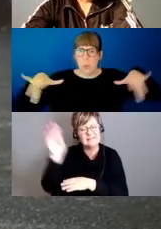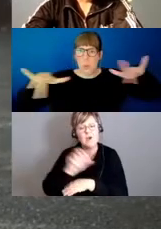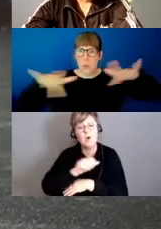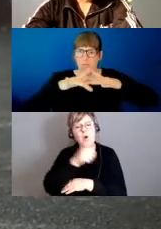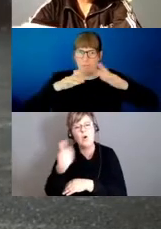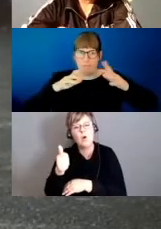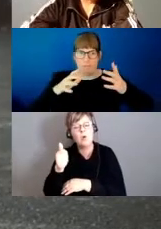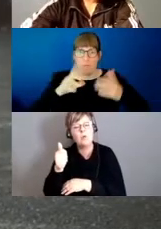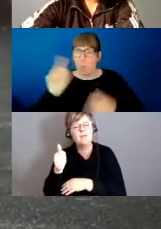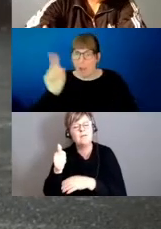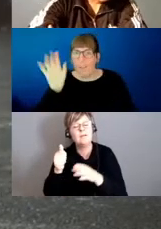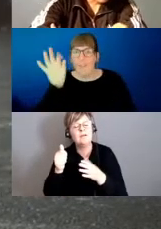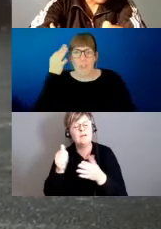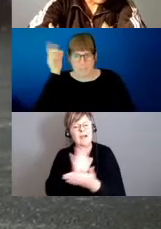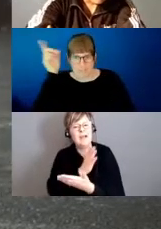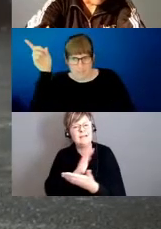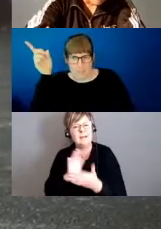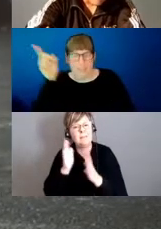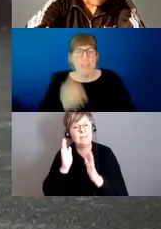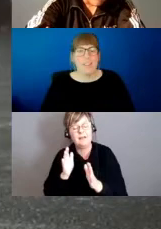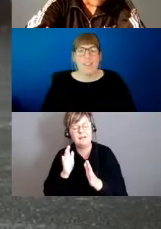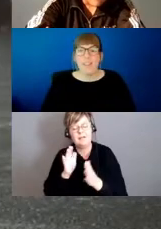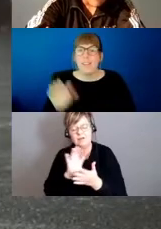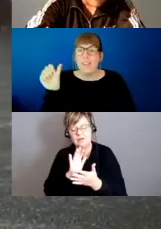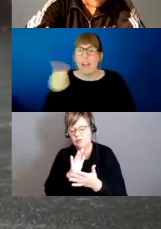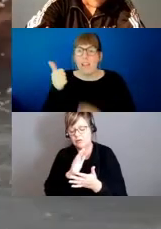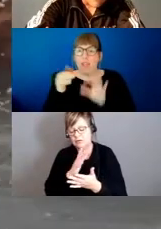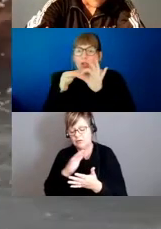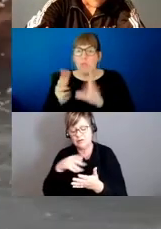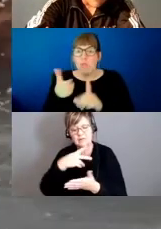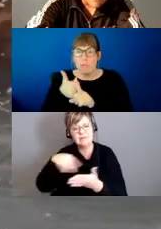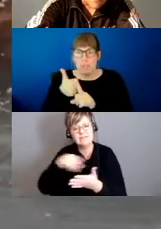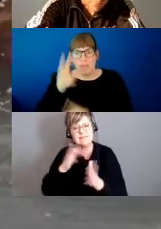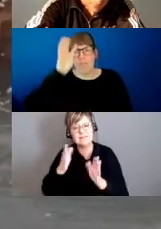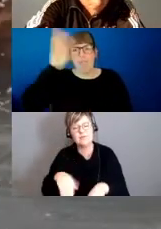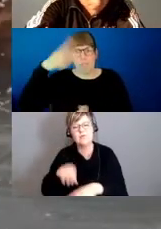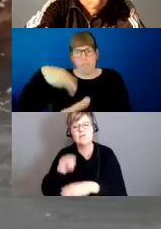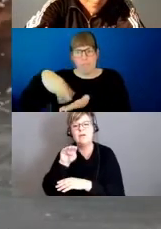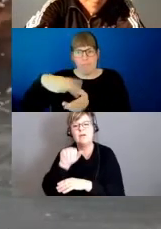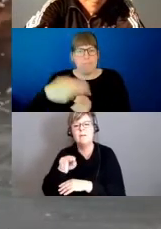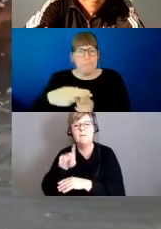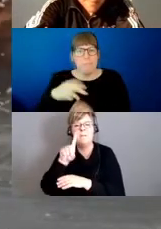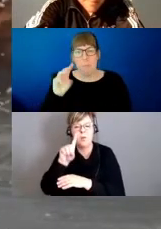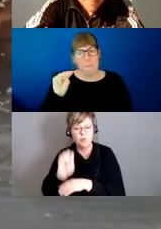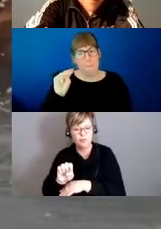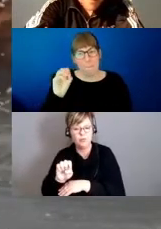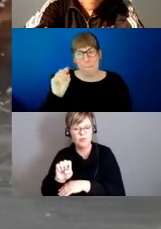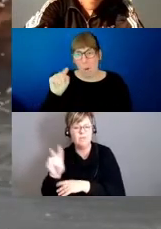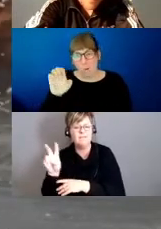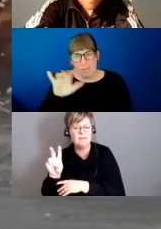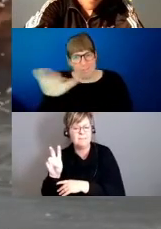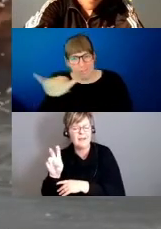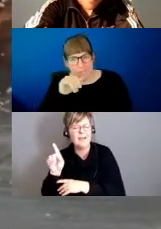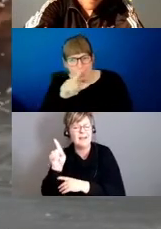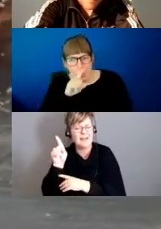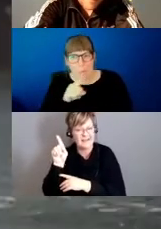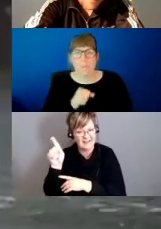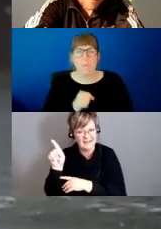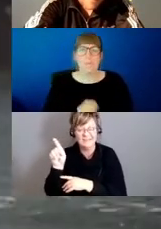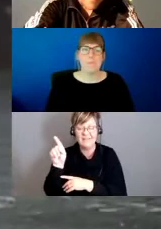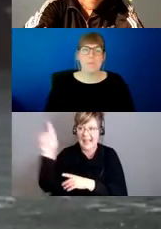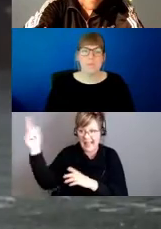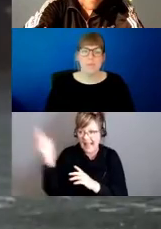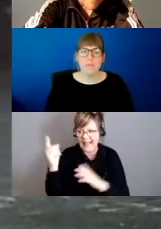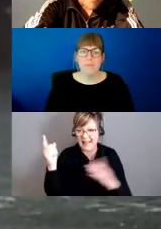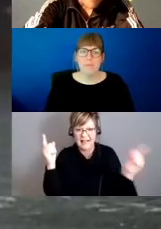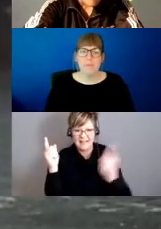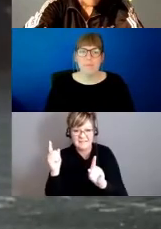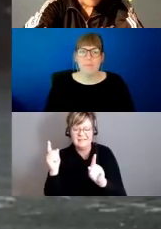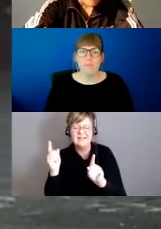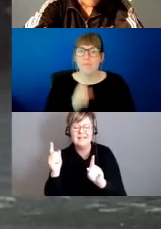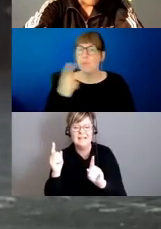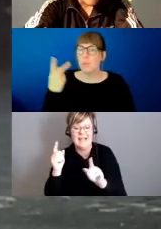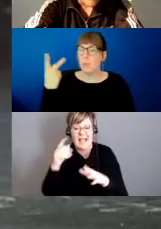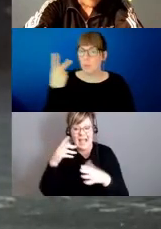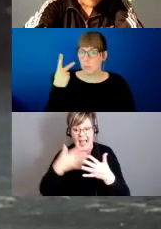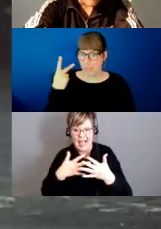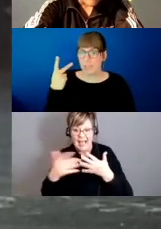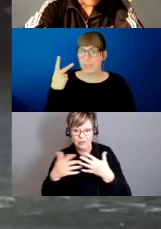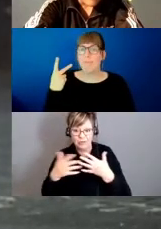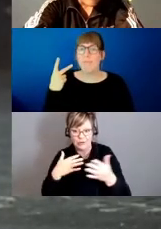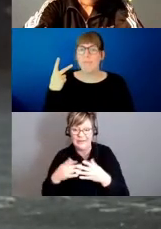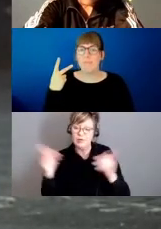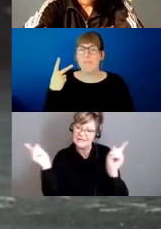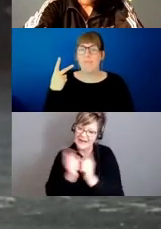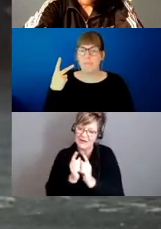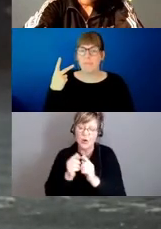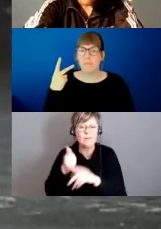IN FRANCE. THE OTHER INTERPRETER IS A CHOREOGRAPHER, HER NAME IS MODE. WE MET EACH OTHER AT A DANCE